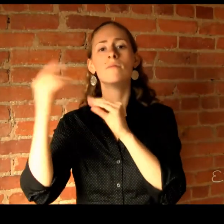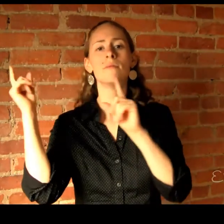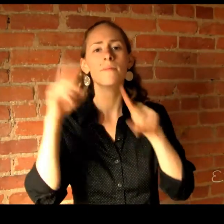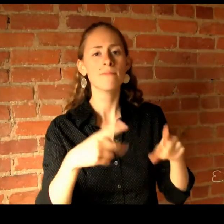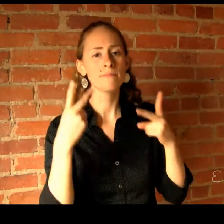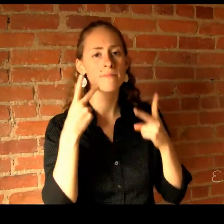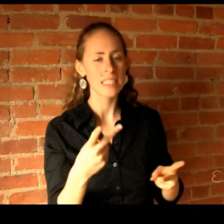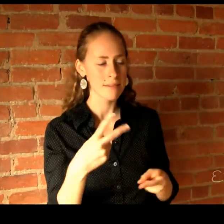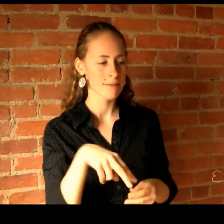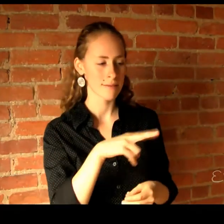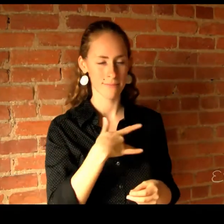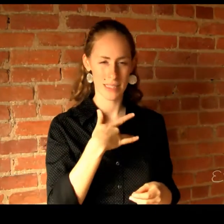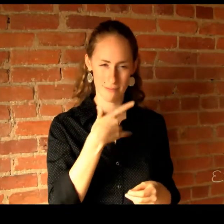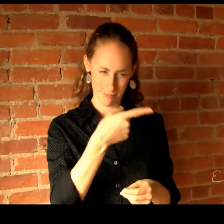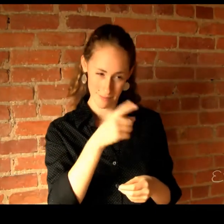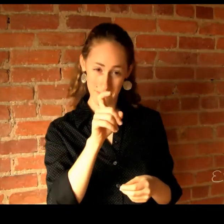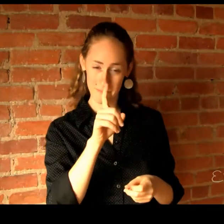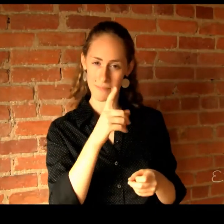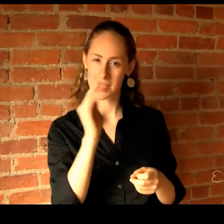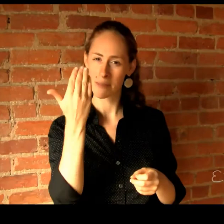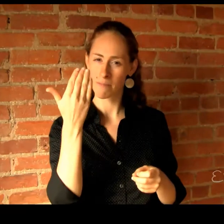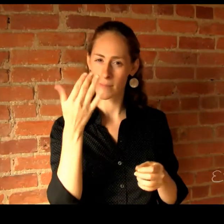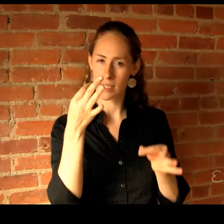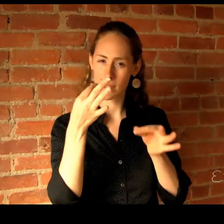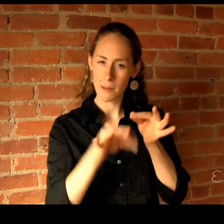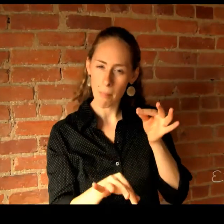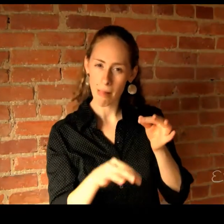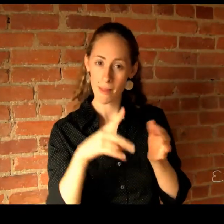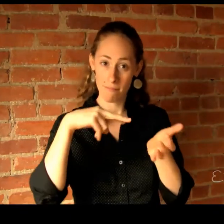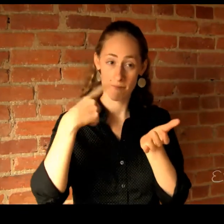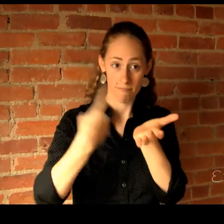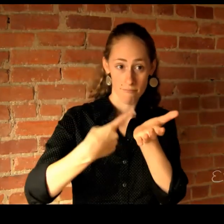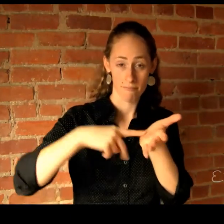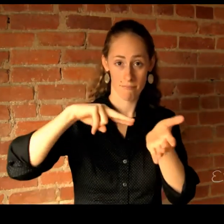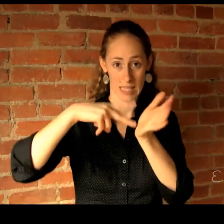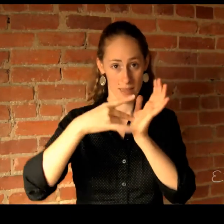generation. When outsiders visit their community, it is possible the outsiders may assume their language is 0:04:20.000,0:04:23.000 too simple, as if they are not able to discuss the meaning of life. Also, the literature shared in the